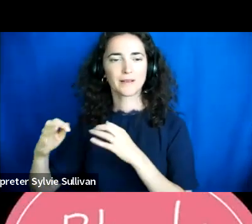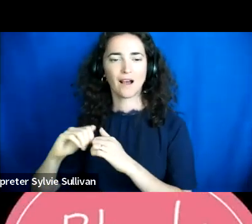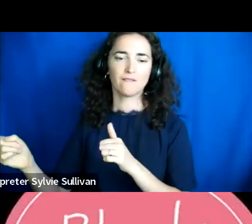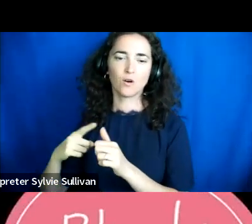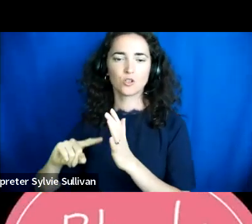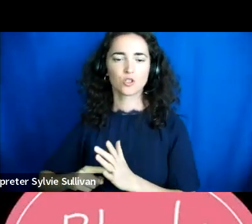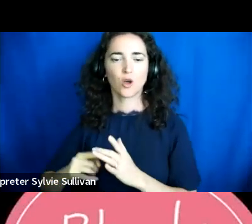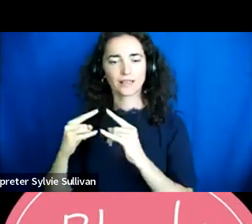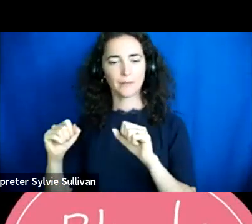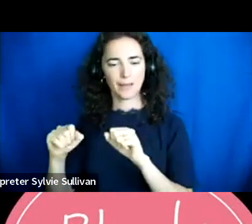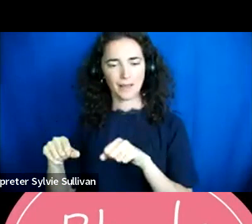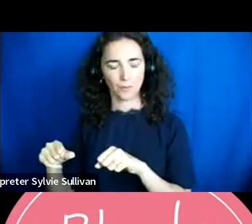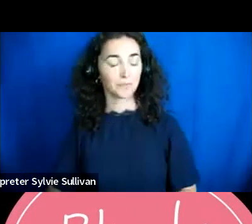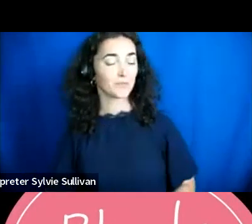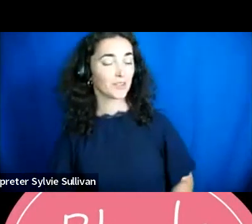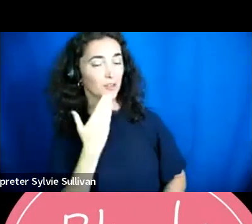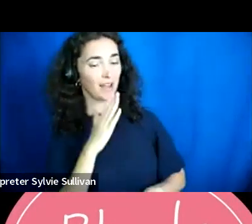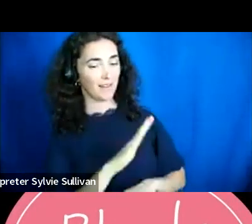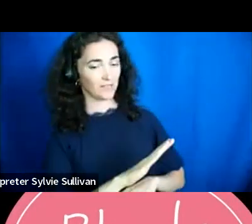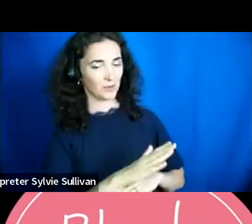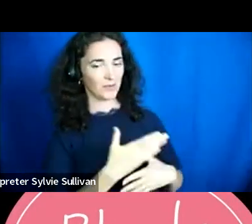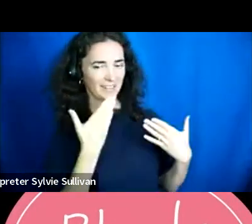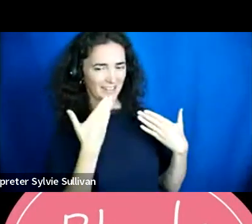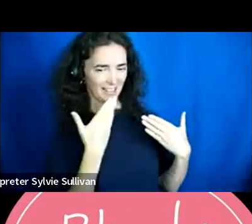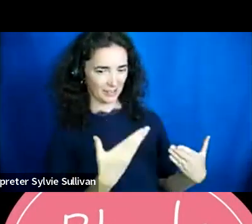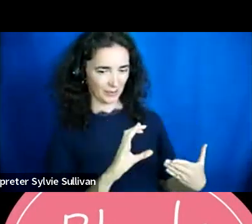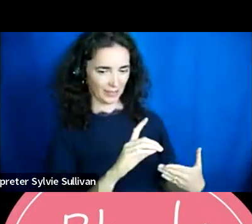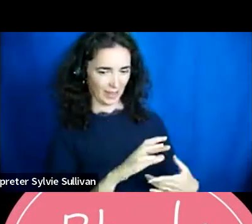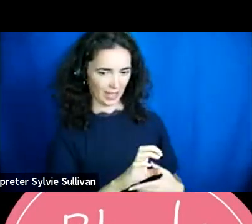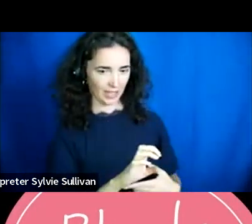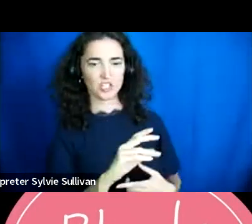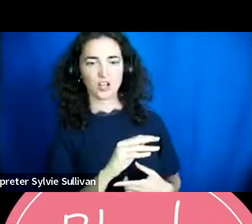Good afternoon, Everyone. Thank you, Claire and Chavon.